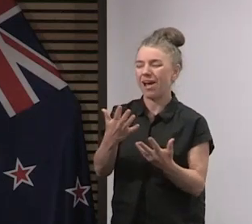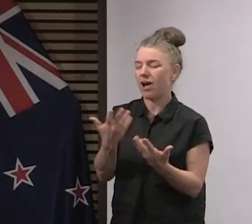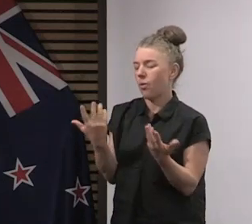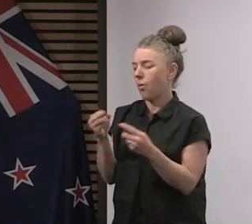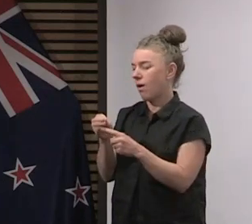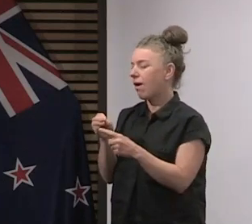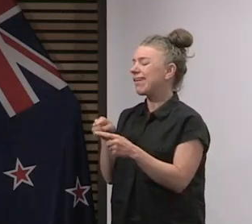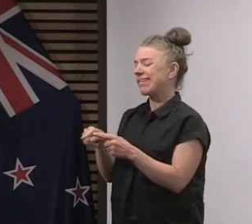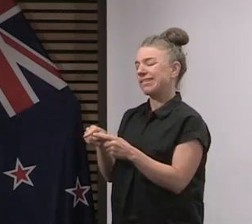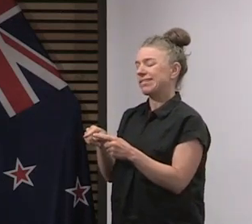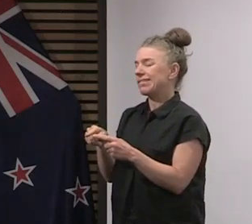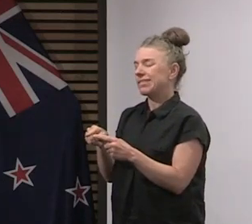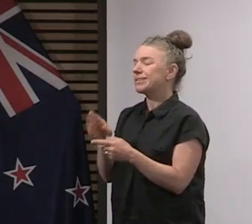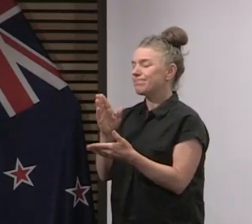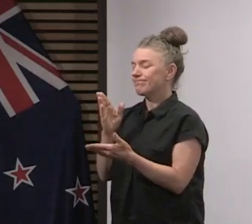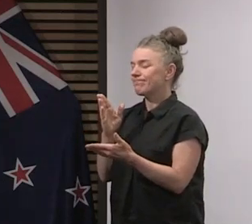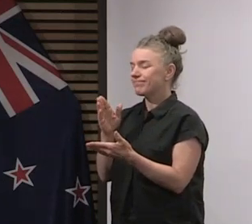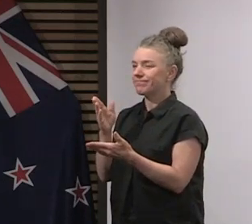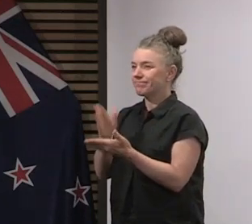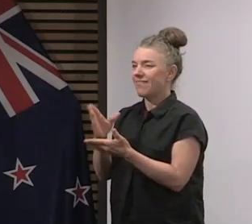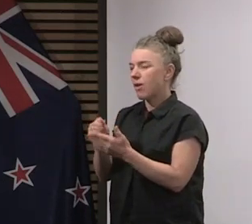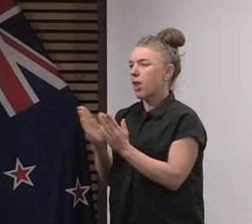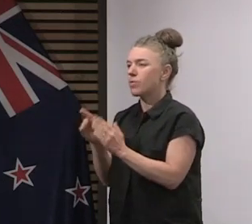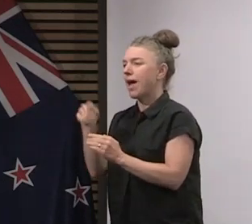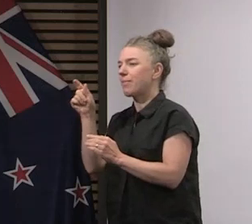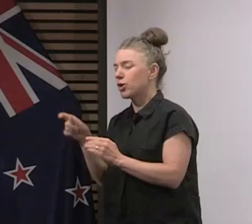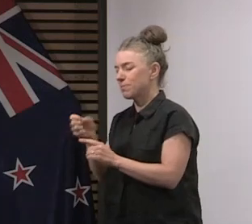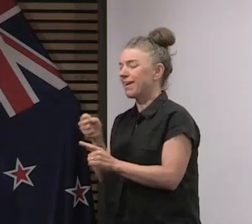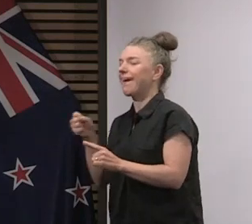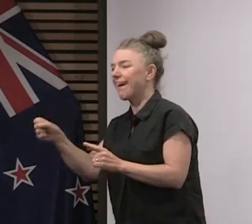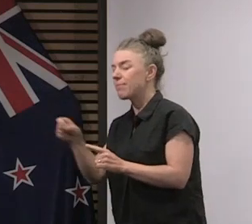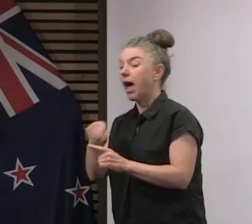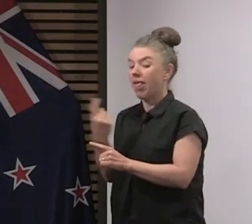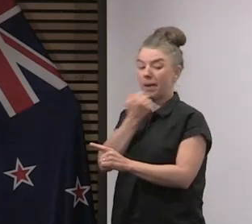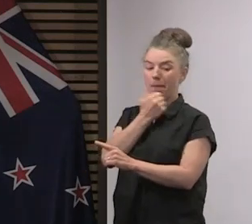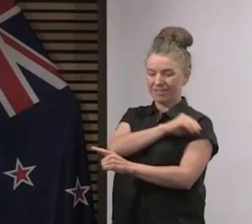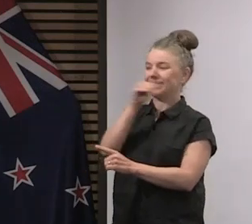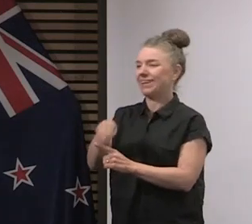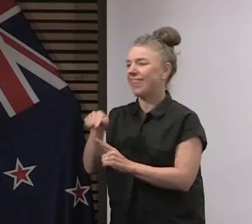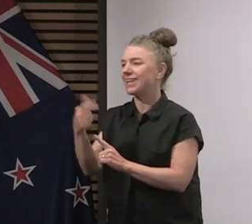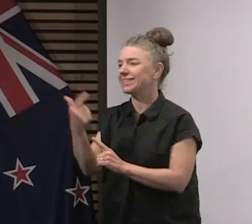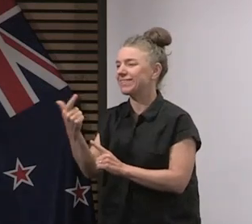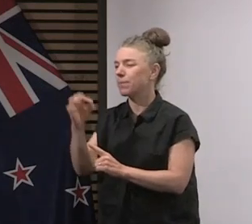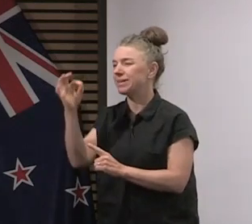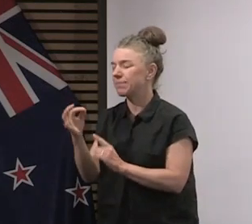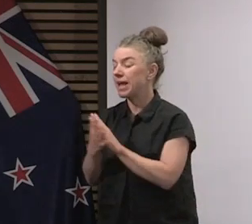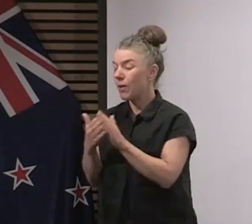overall 17% moving across into either community transmission or becomes obvious there is a